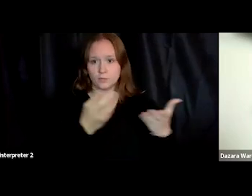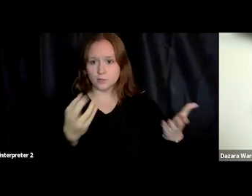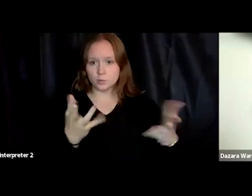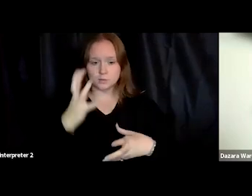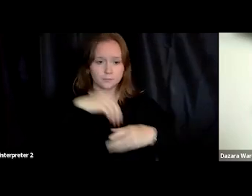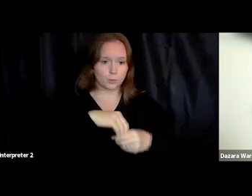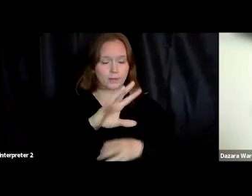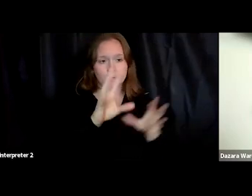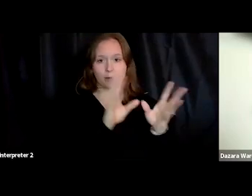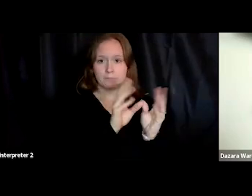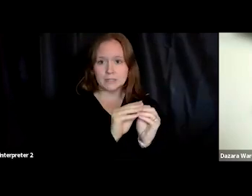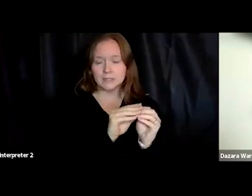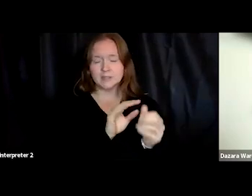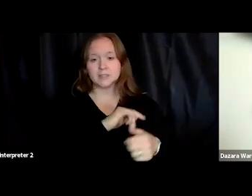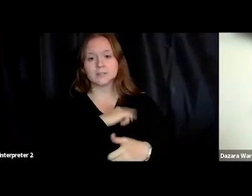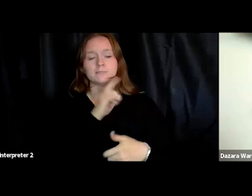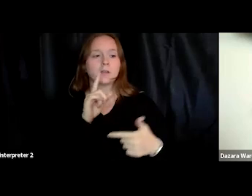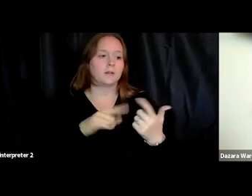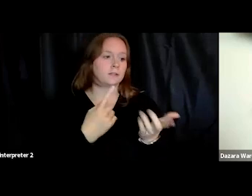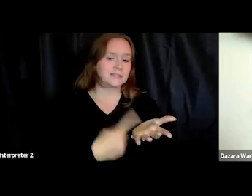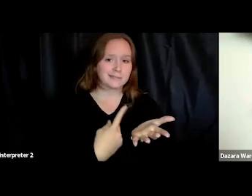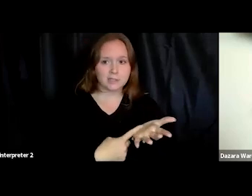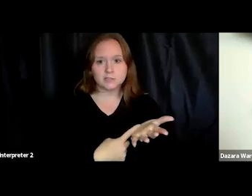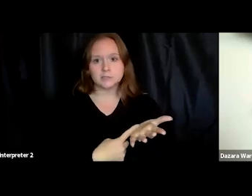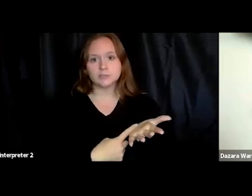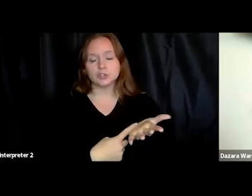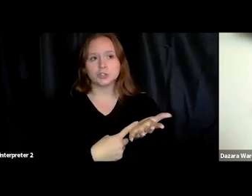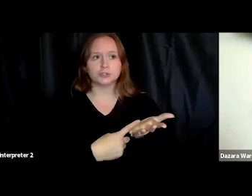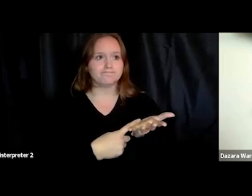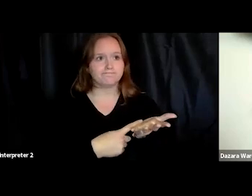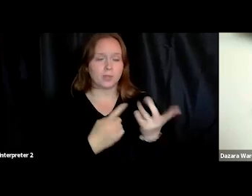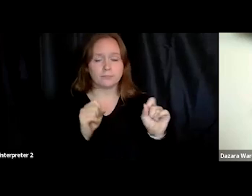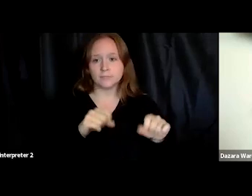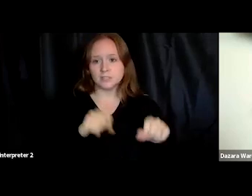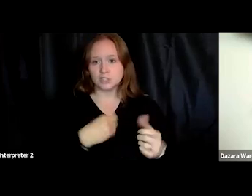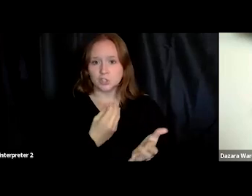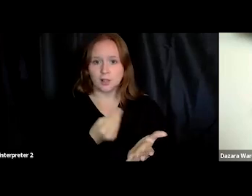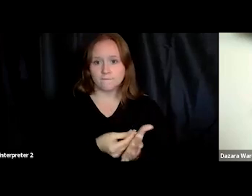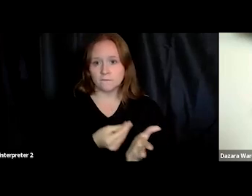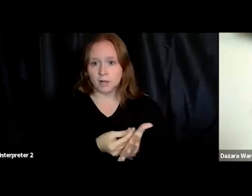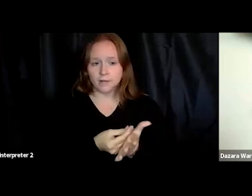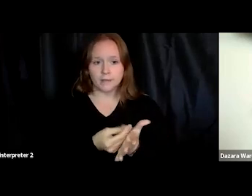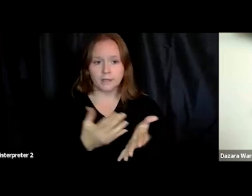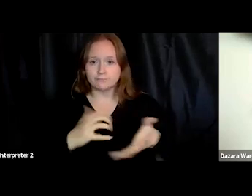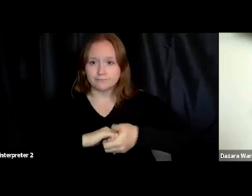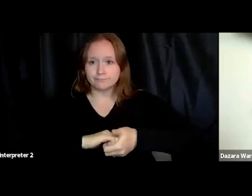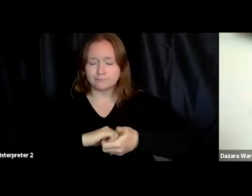and in discussions with talking to potential funding partners. And it could also be used to attract